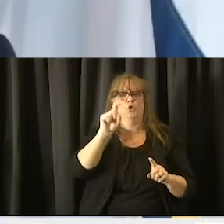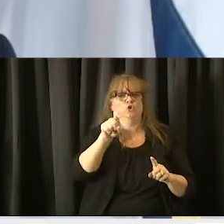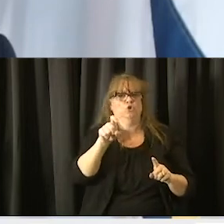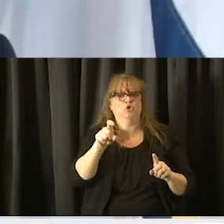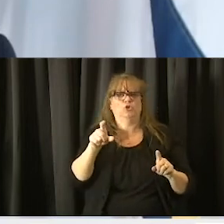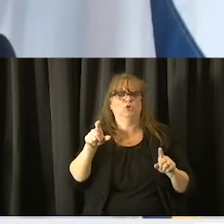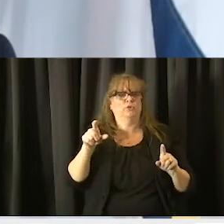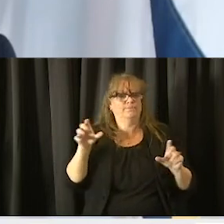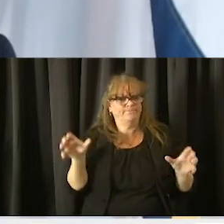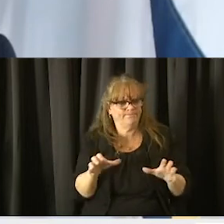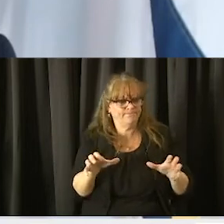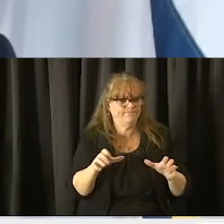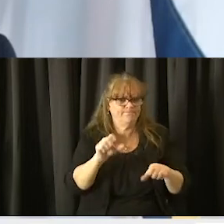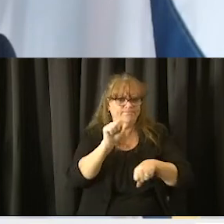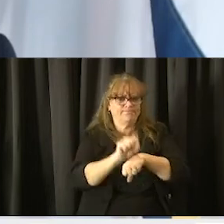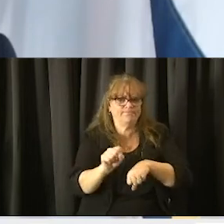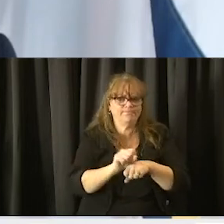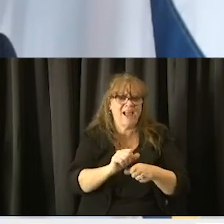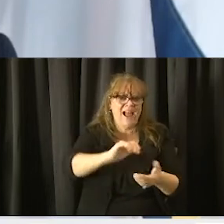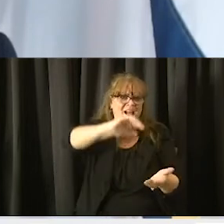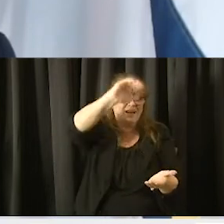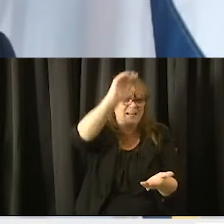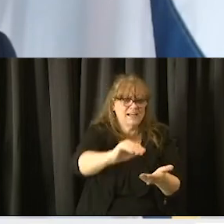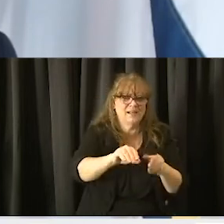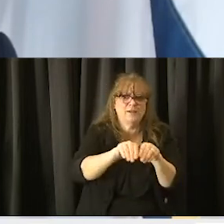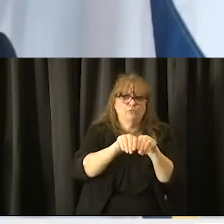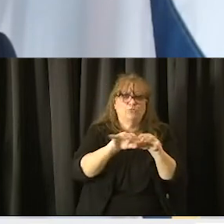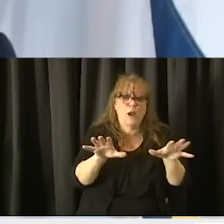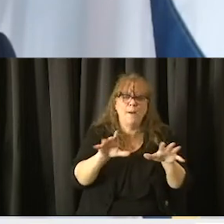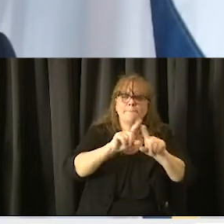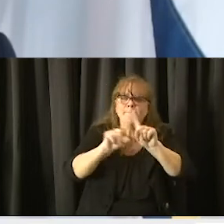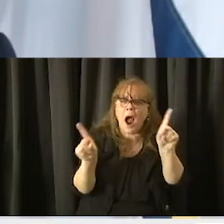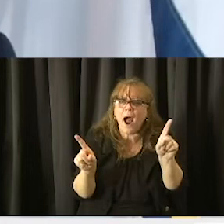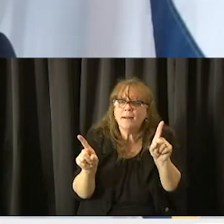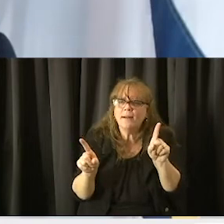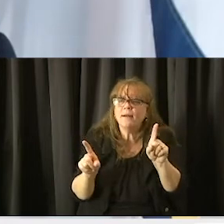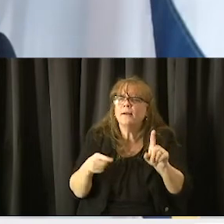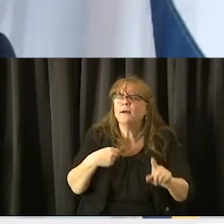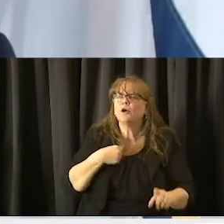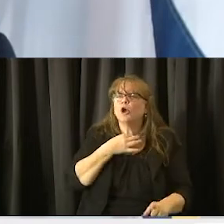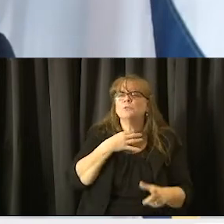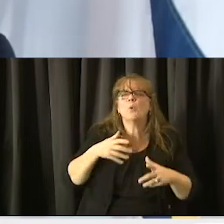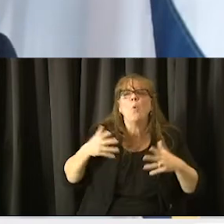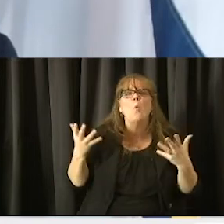officials have said we need to do the very same things to contain the spread of the virus even